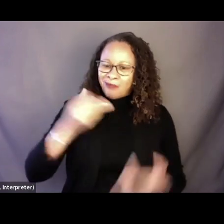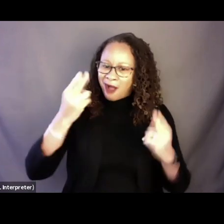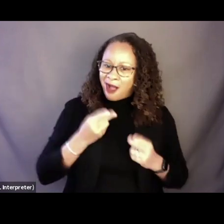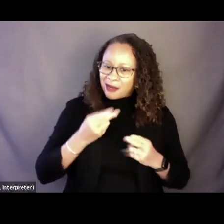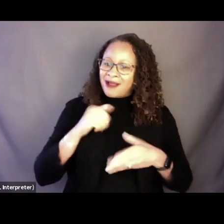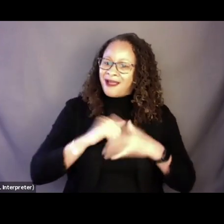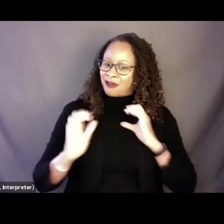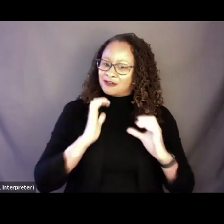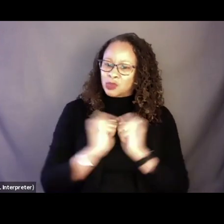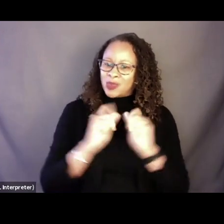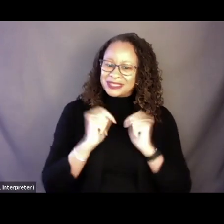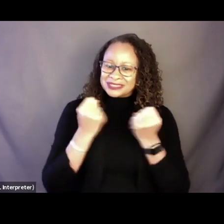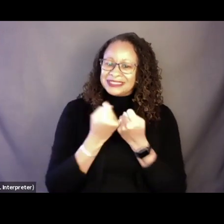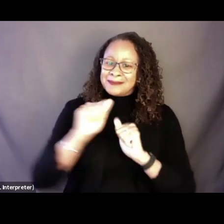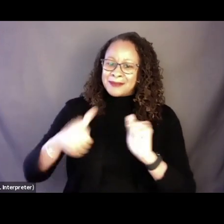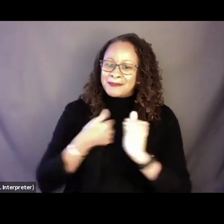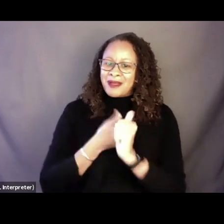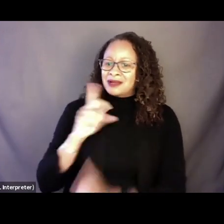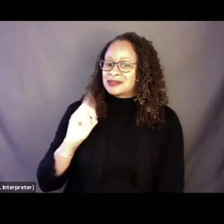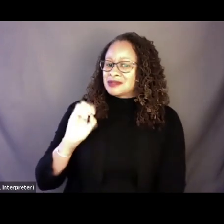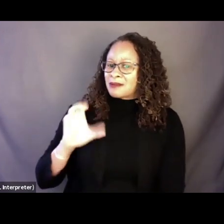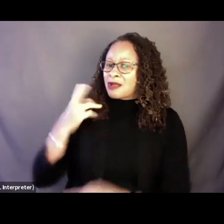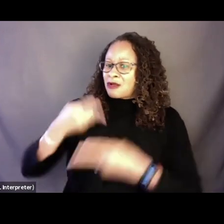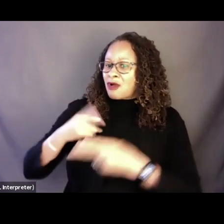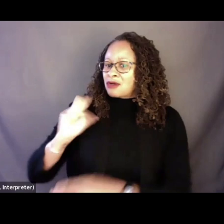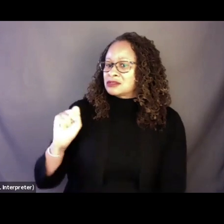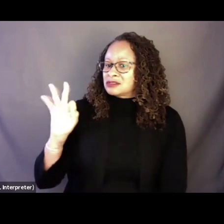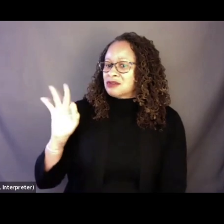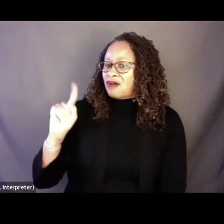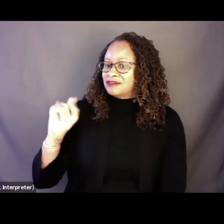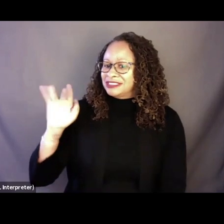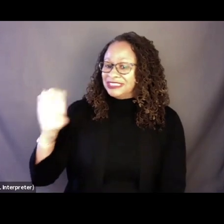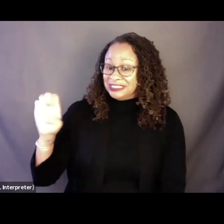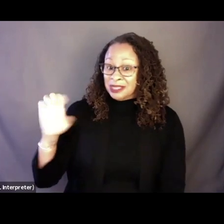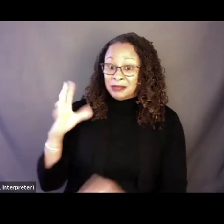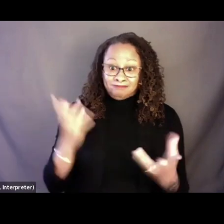with the team behind the documentary "Softie". And I'd like to call them up.